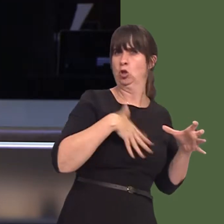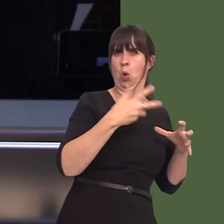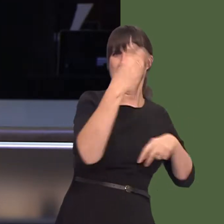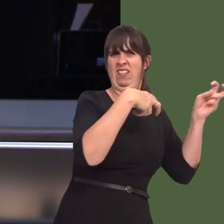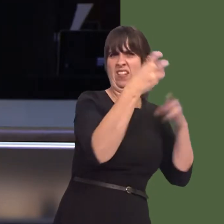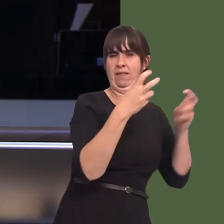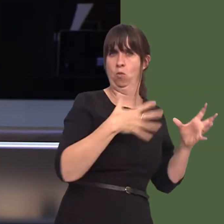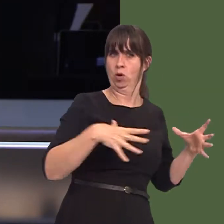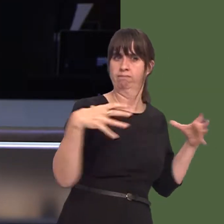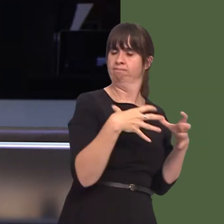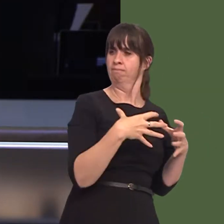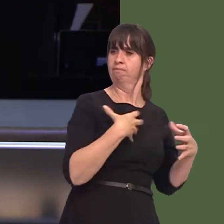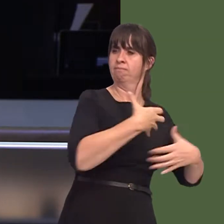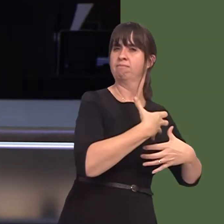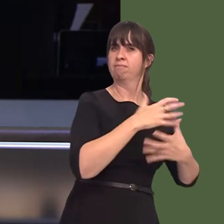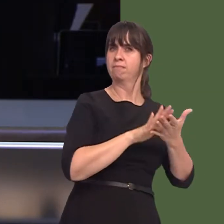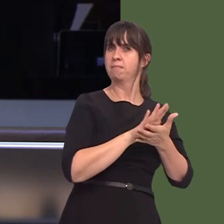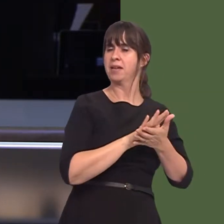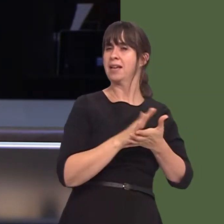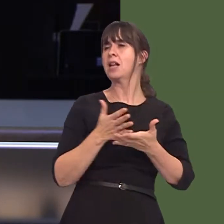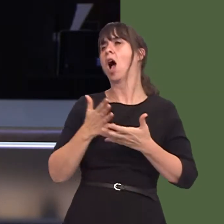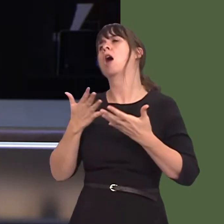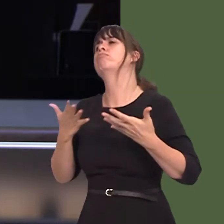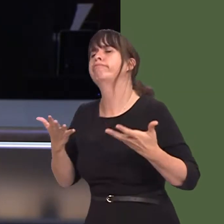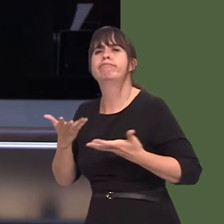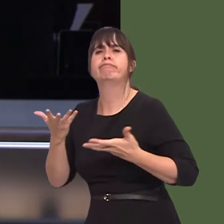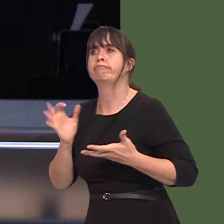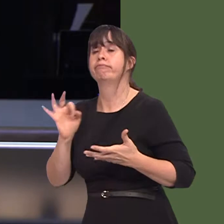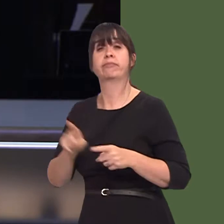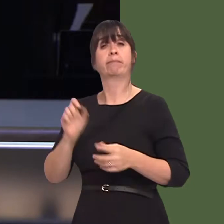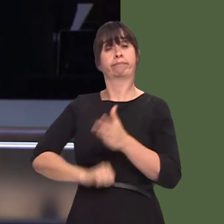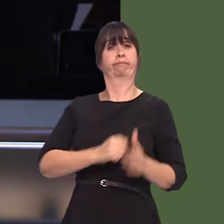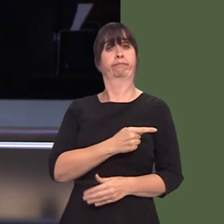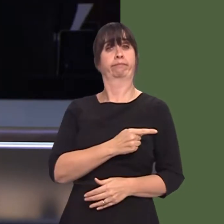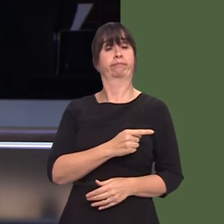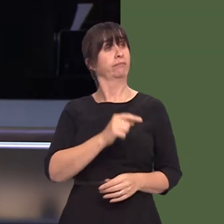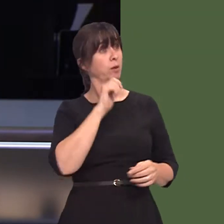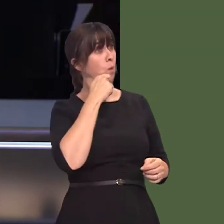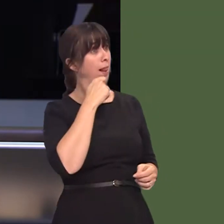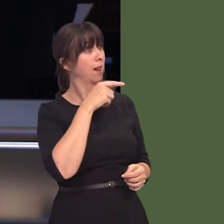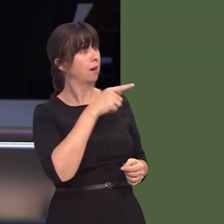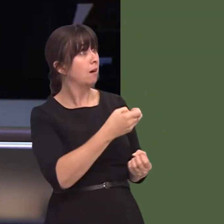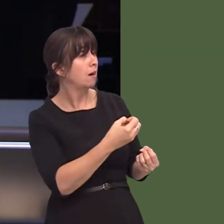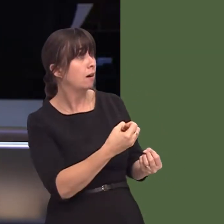therefore, to ensure that Brexitóso far as they canóis not a success. So, we canít expect to get anything sensible out of the EU.